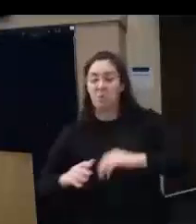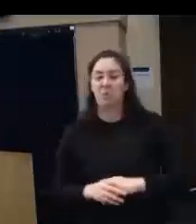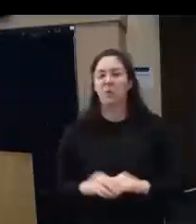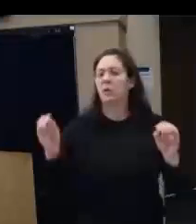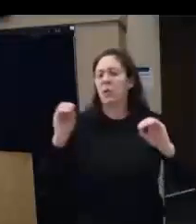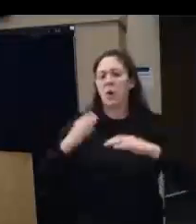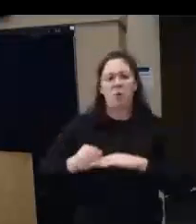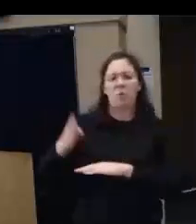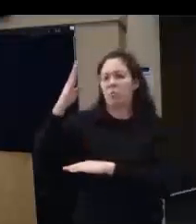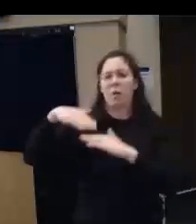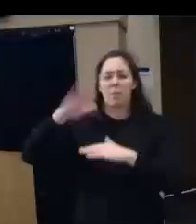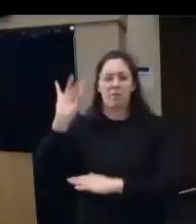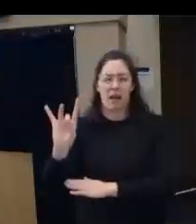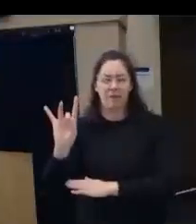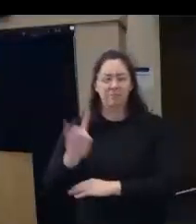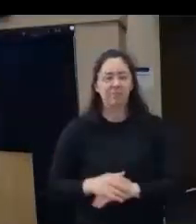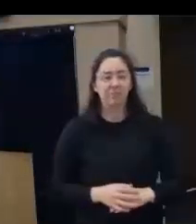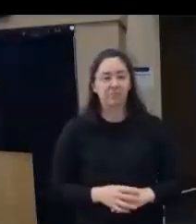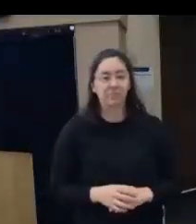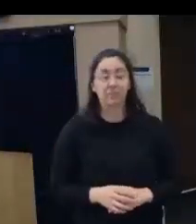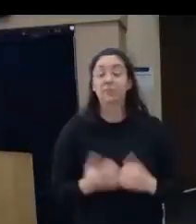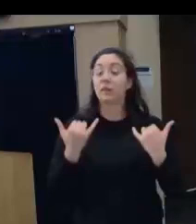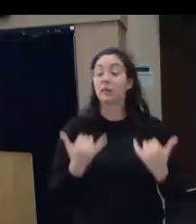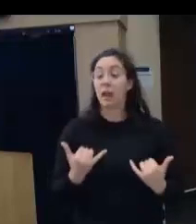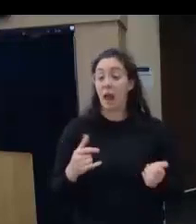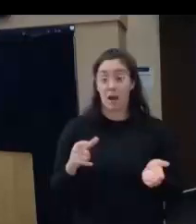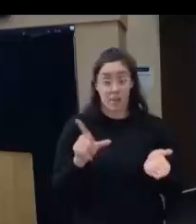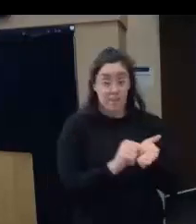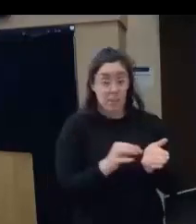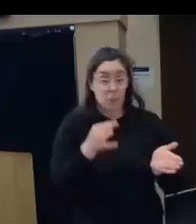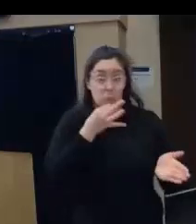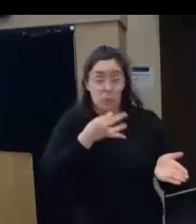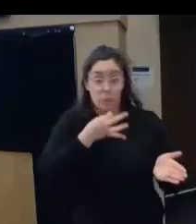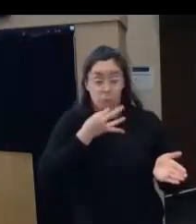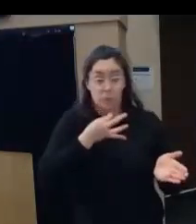the cut off so we actually have a paper in press right now where we're looking um the proportion